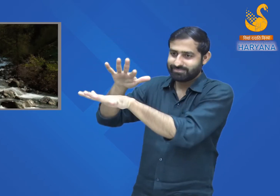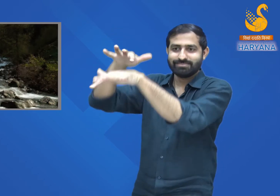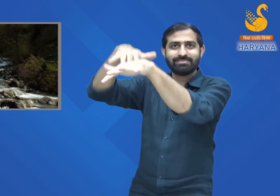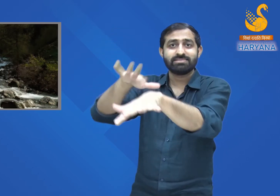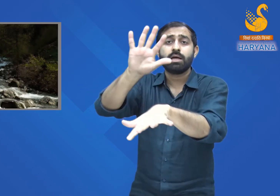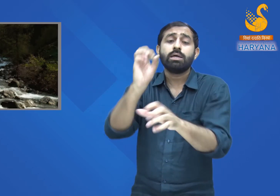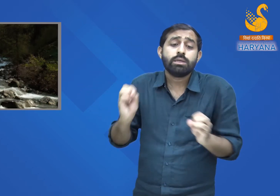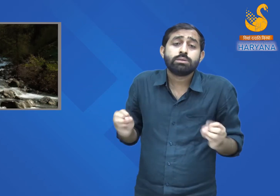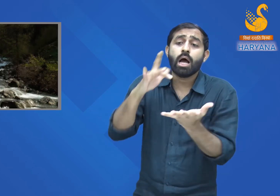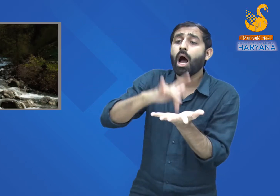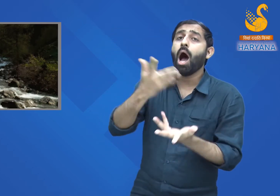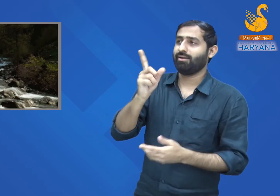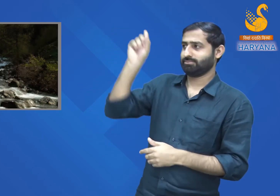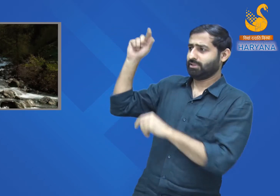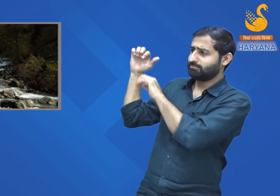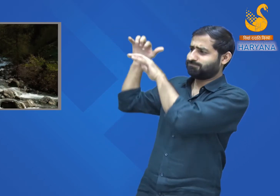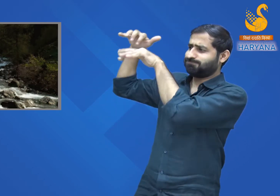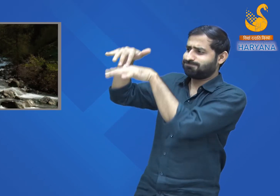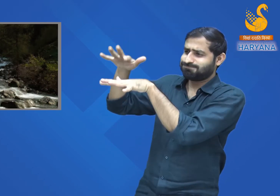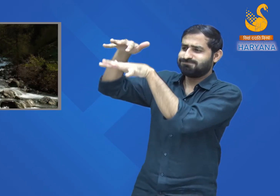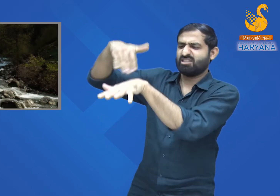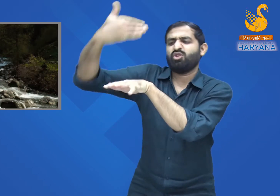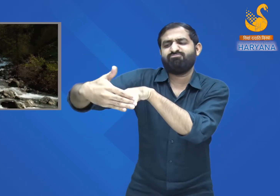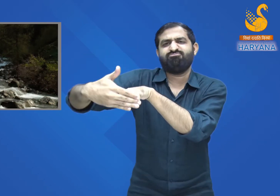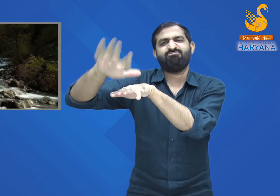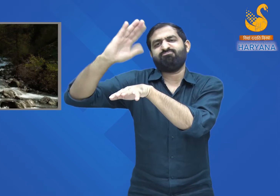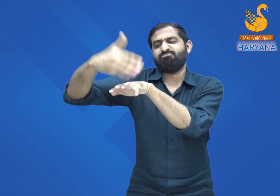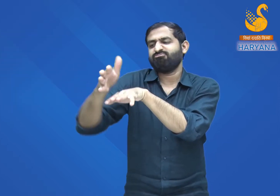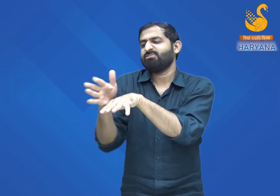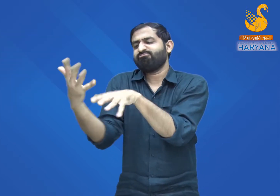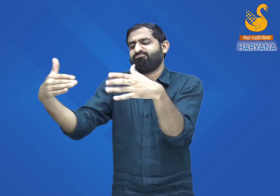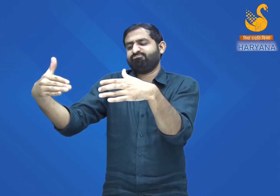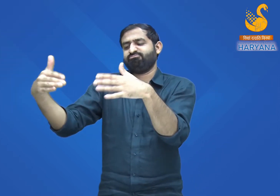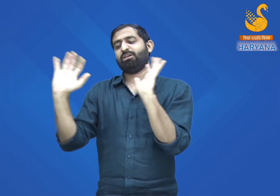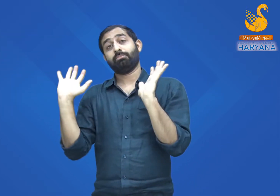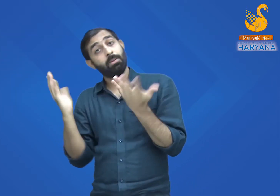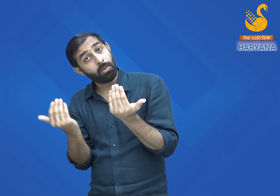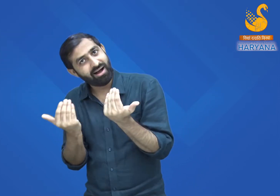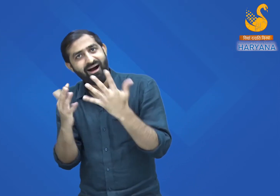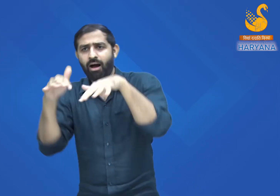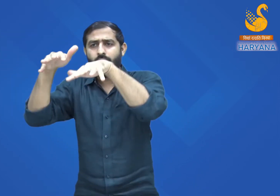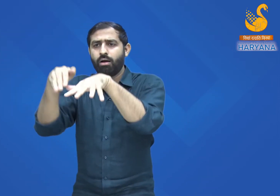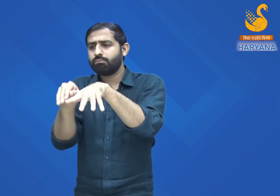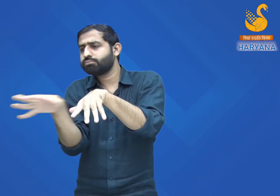The river water begins to flow from its starting point and it continues to flow. Can we permanently stop the flow of water?